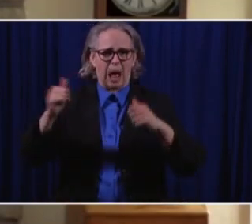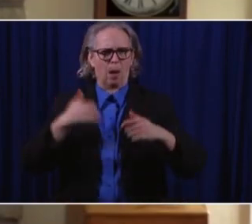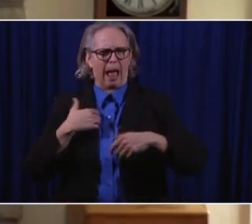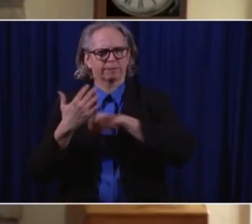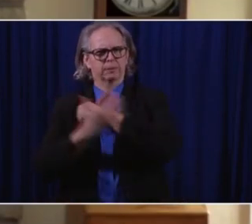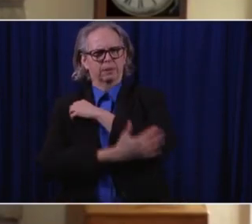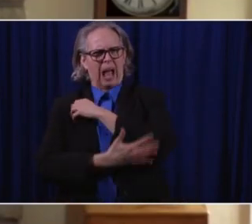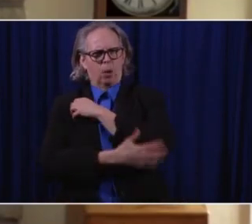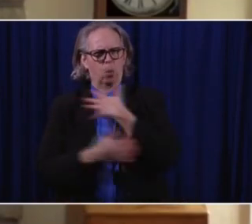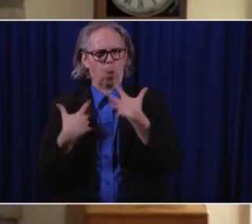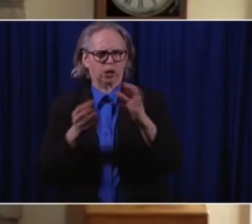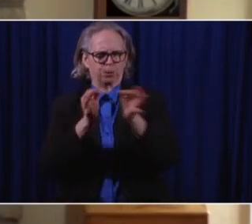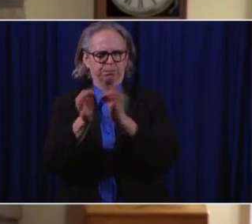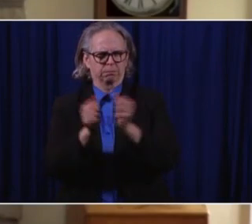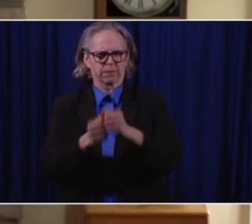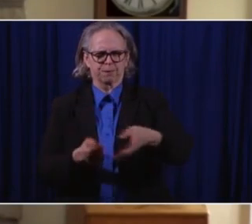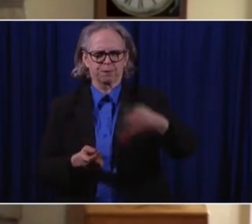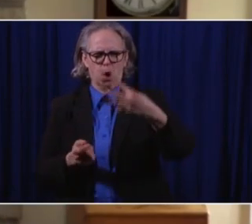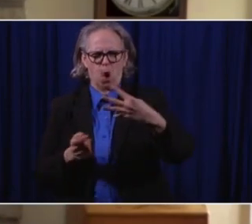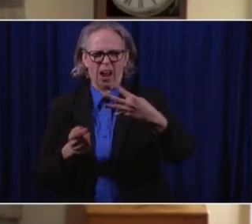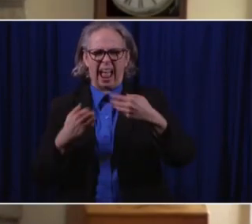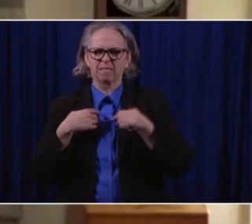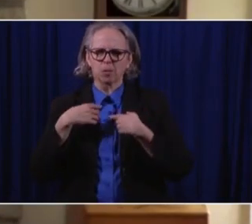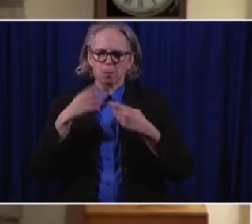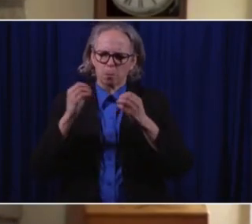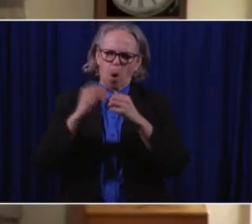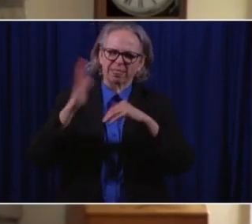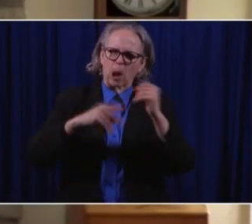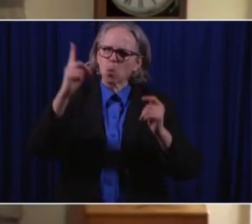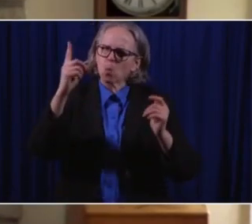show. Every County is very high incidence and some are just sanli off off the charts.